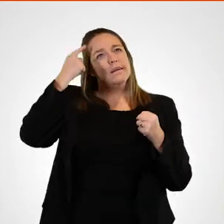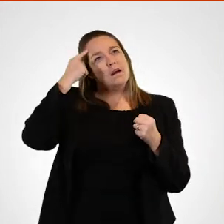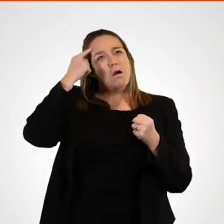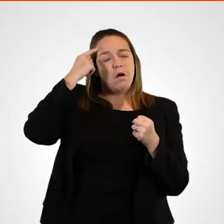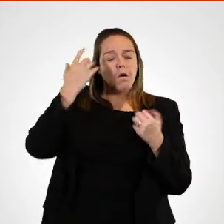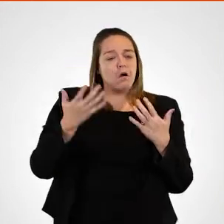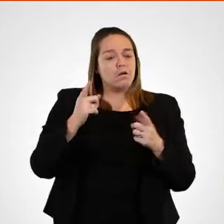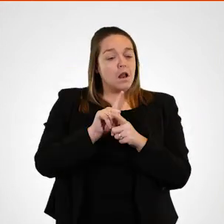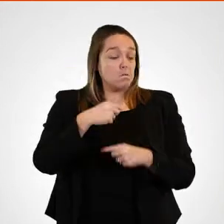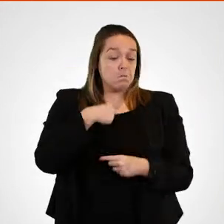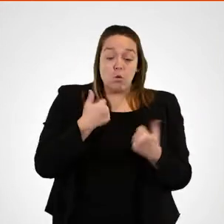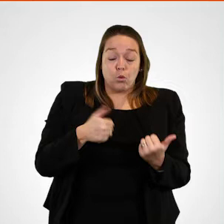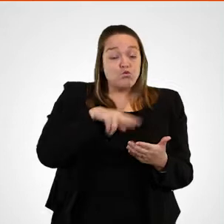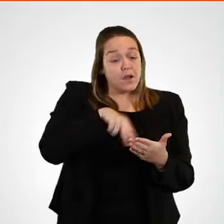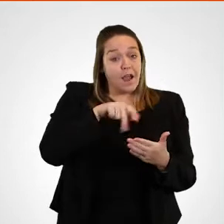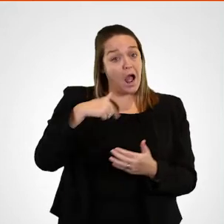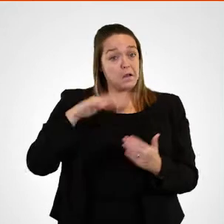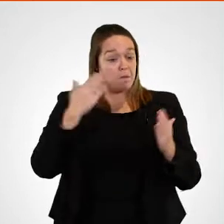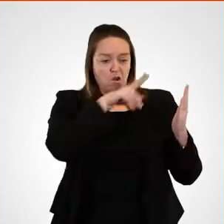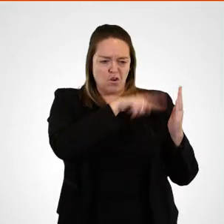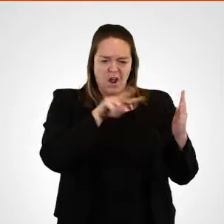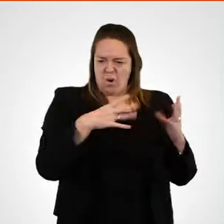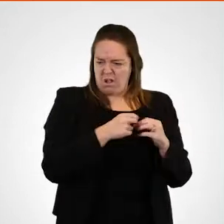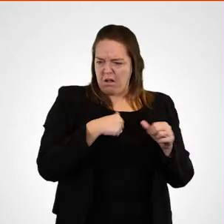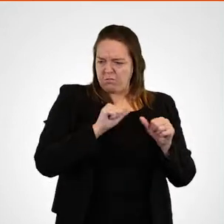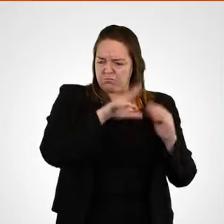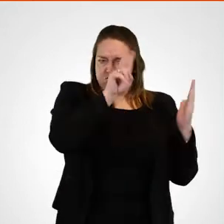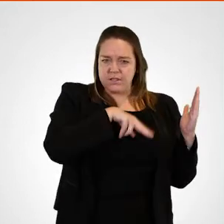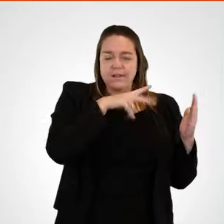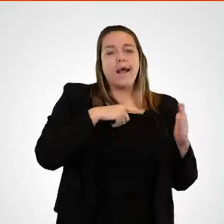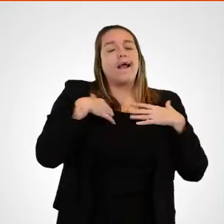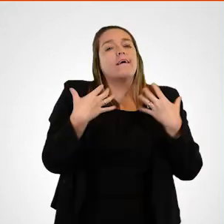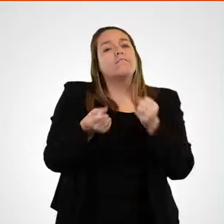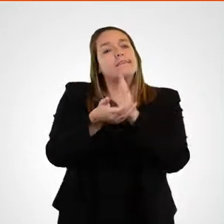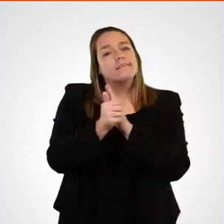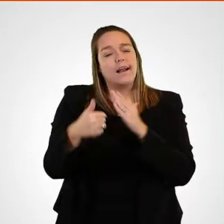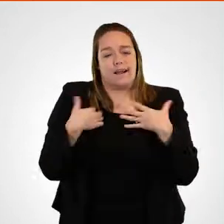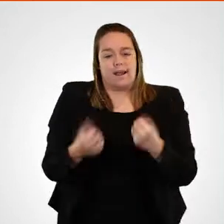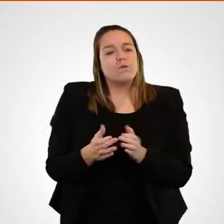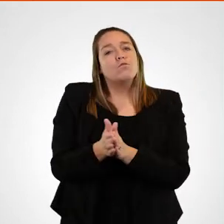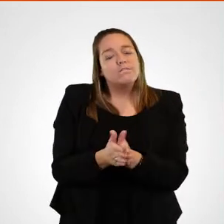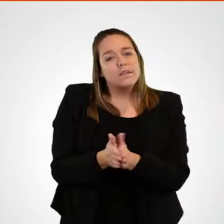"I'm a good reader and I read this well because of my skills and my motivation".